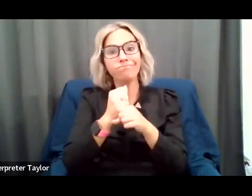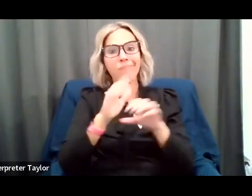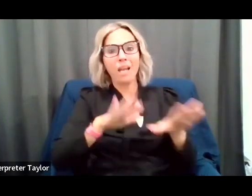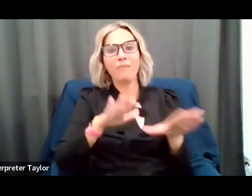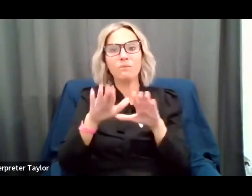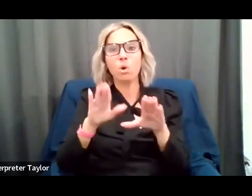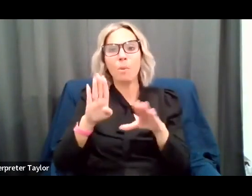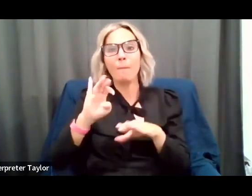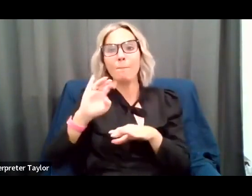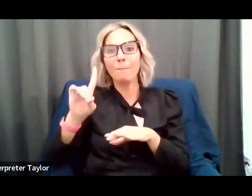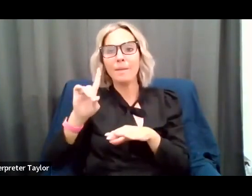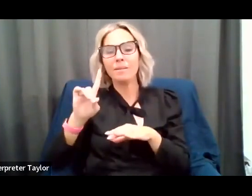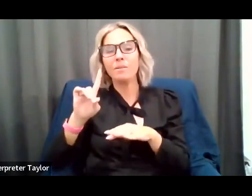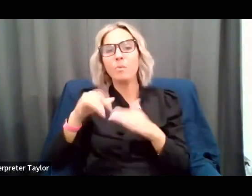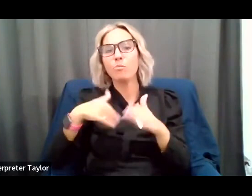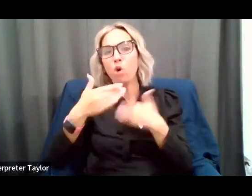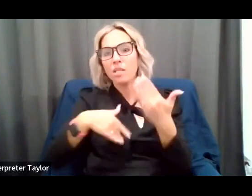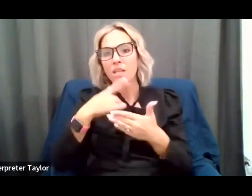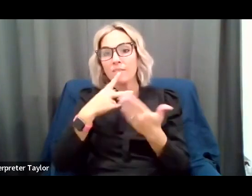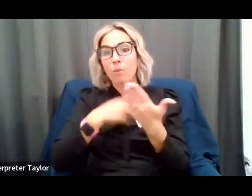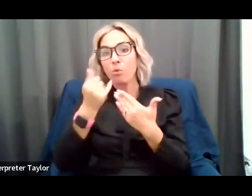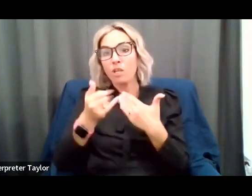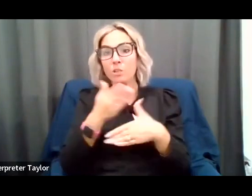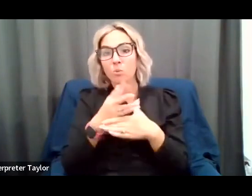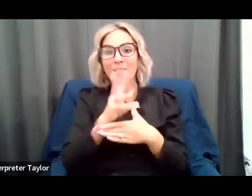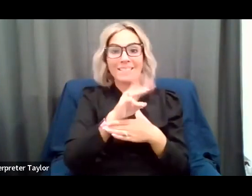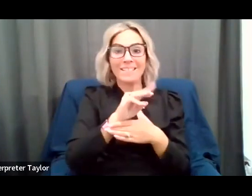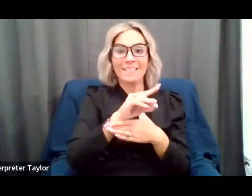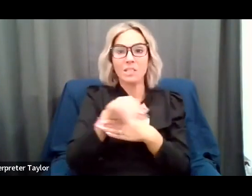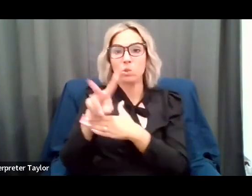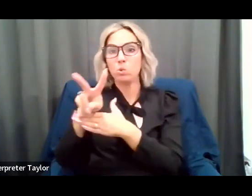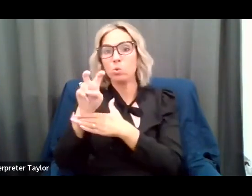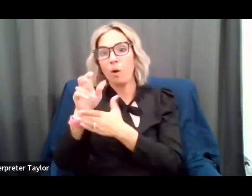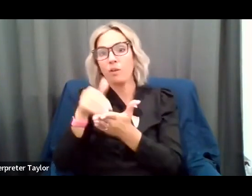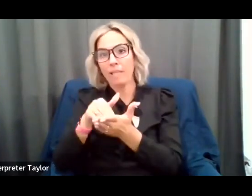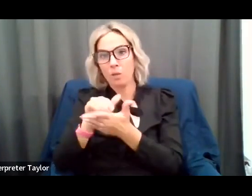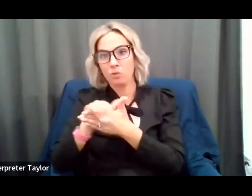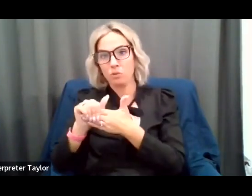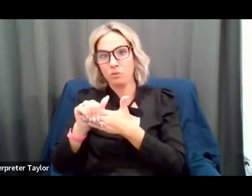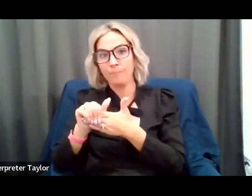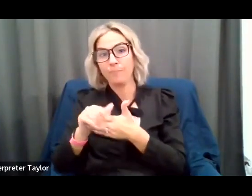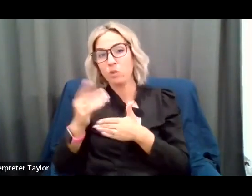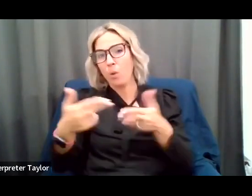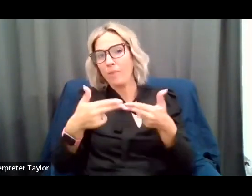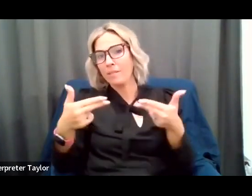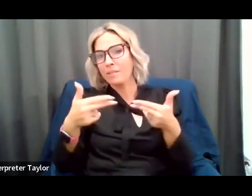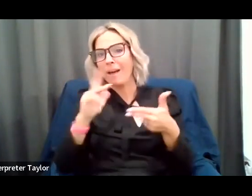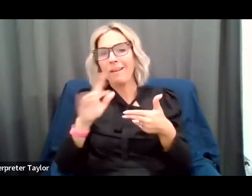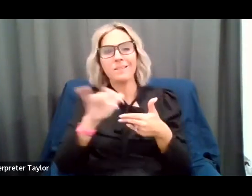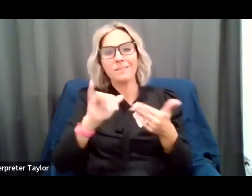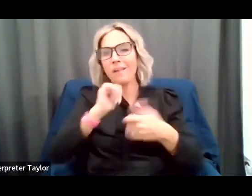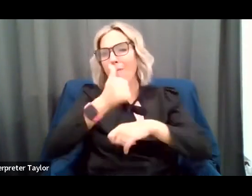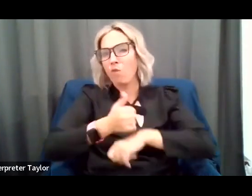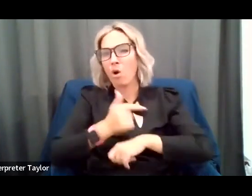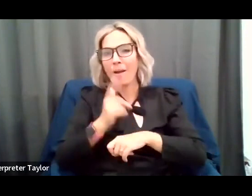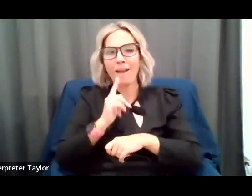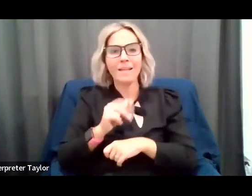for projects between 60 and 200 thousand. And so this slide kind of has the same format of the non construction.